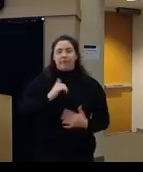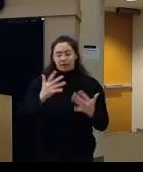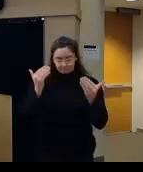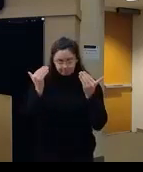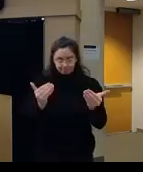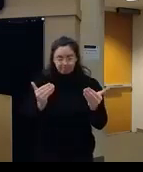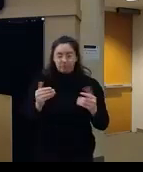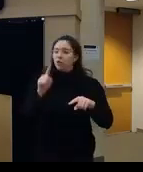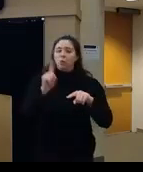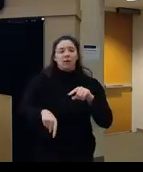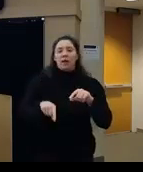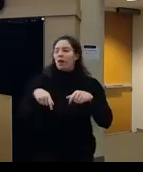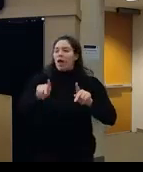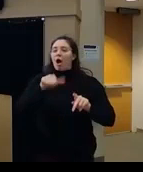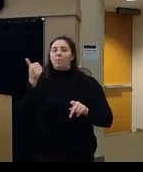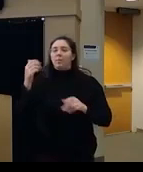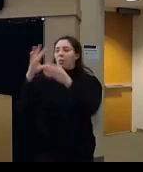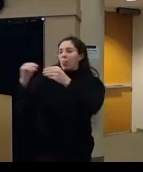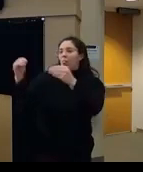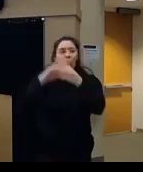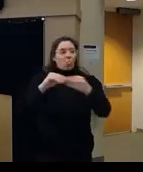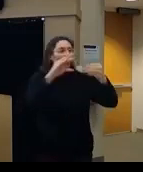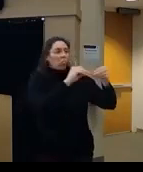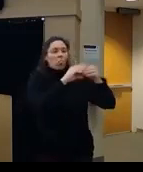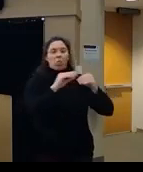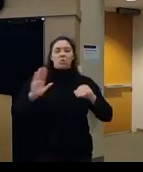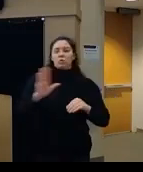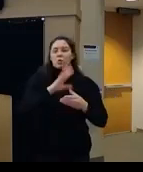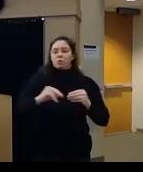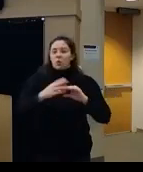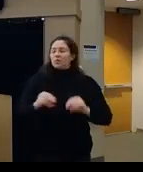can't rely on others to tell your story because if you do you're always be alerts sometimes you